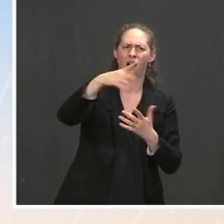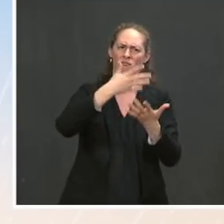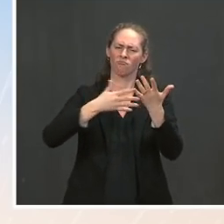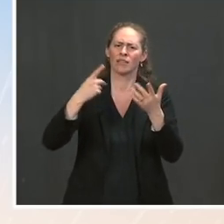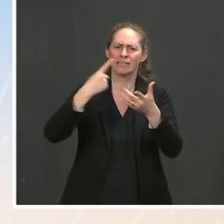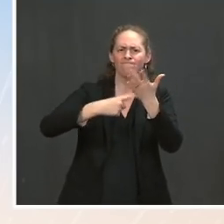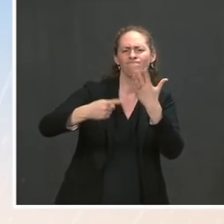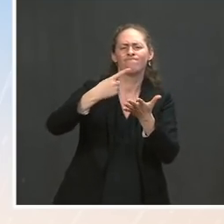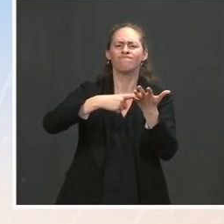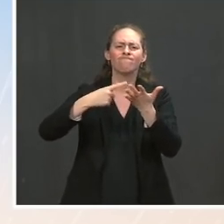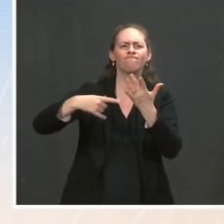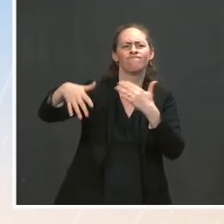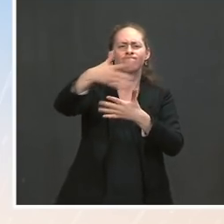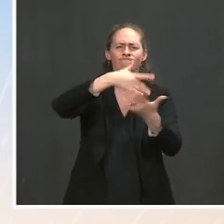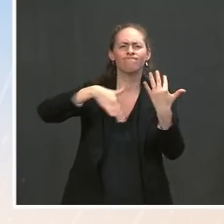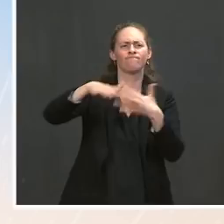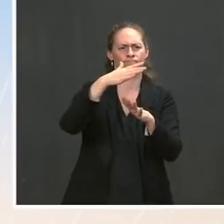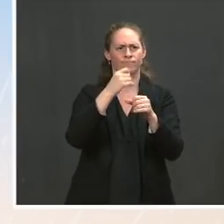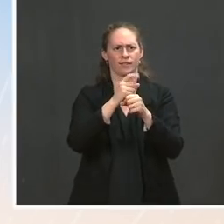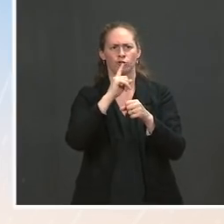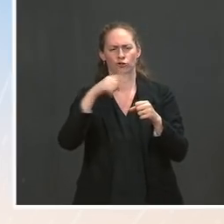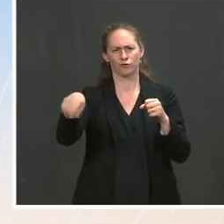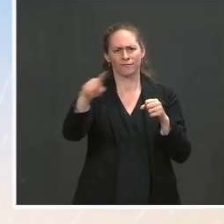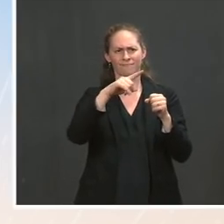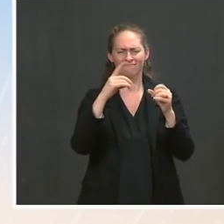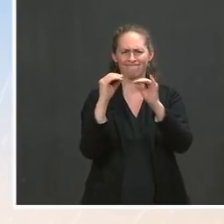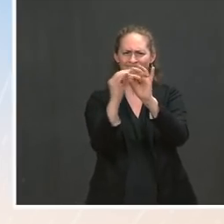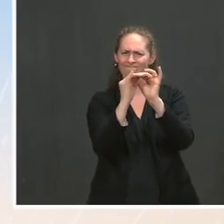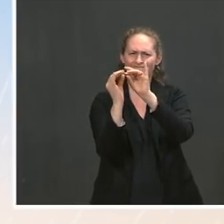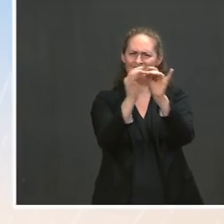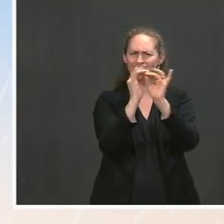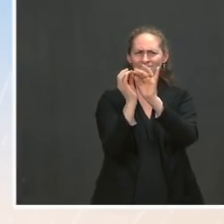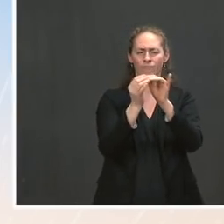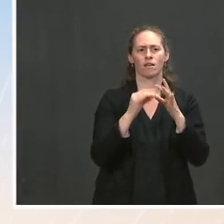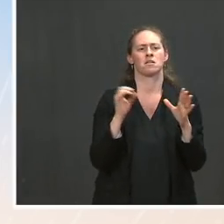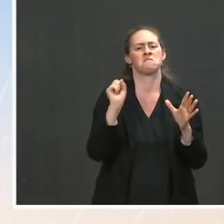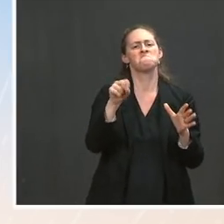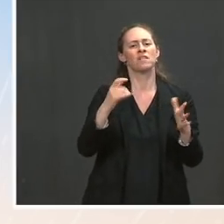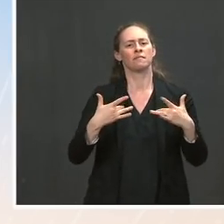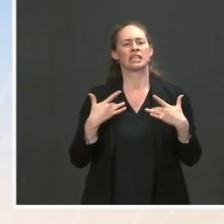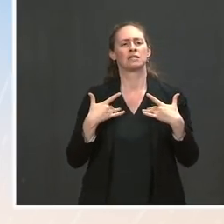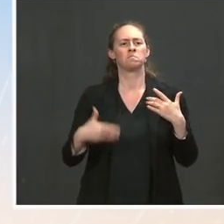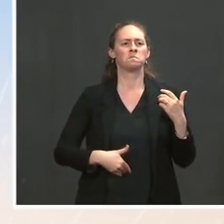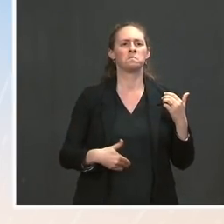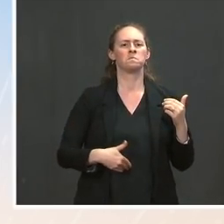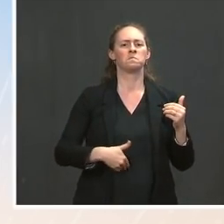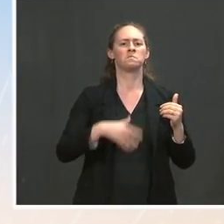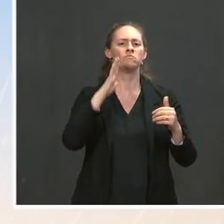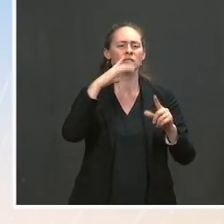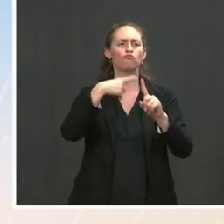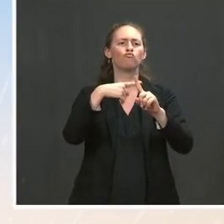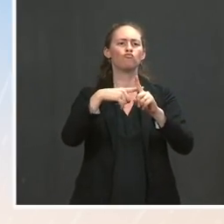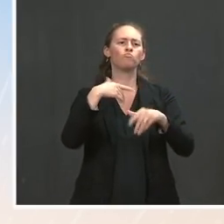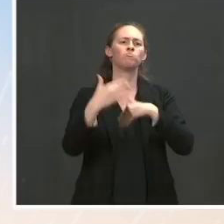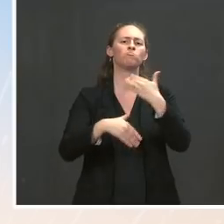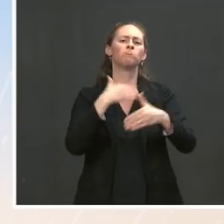He's hopeful that there's an agreement on that moving forward. Go ahead, Anita. The Press: Thanks.